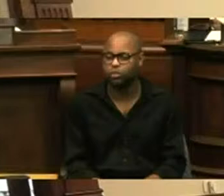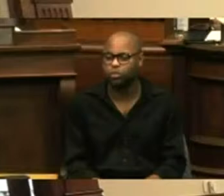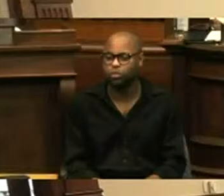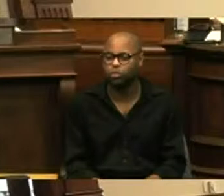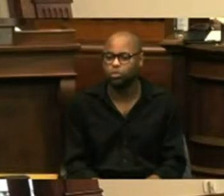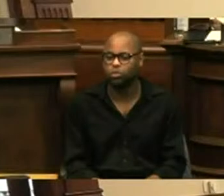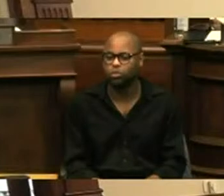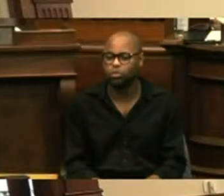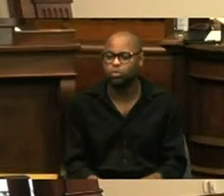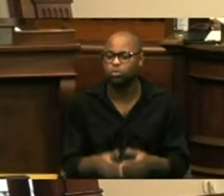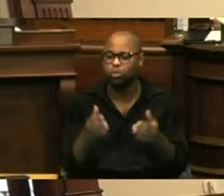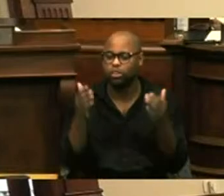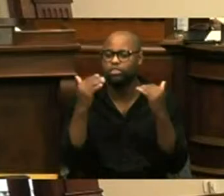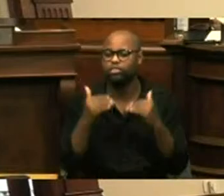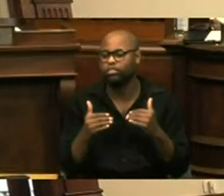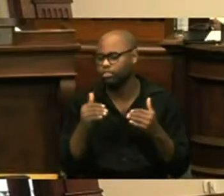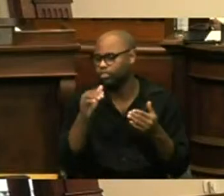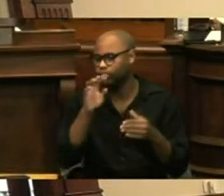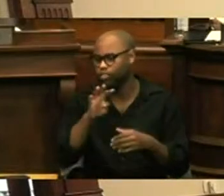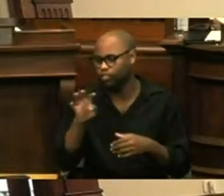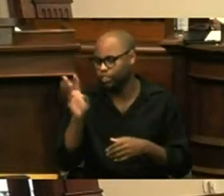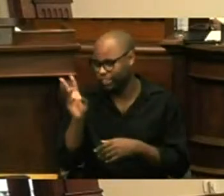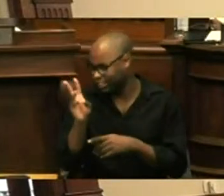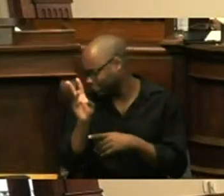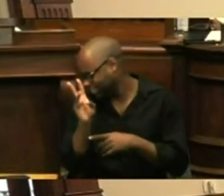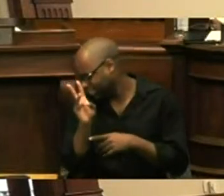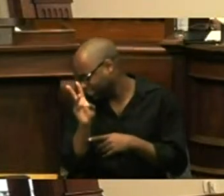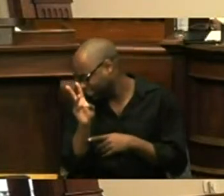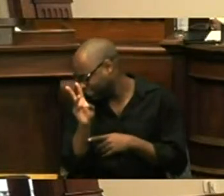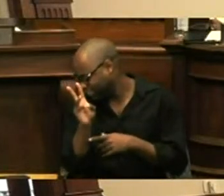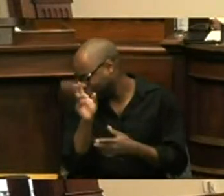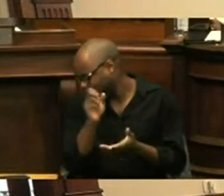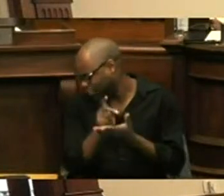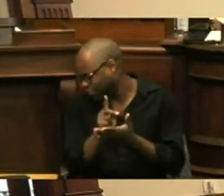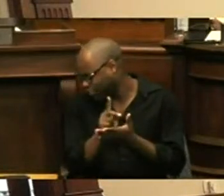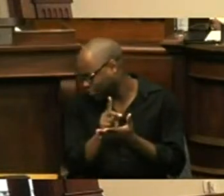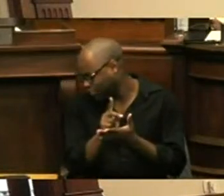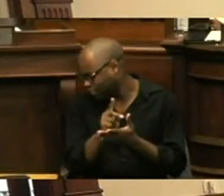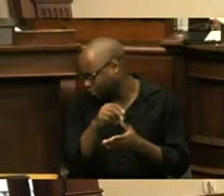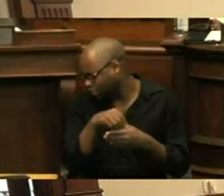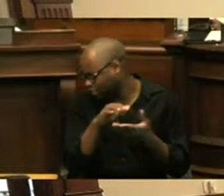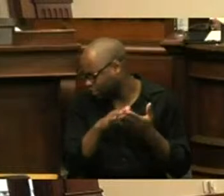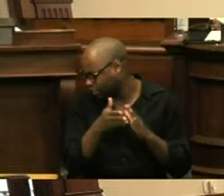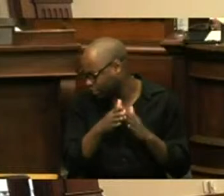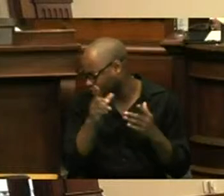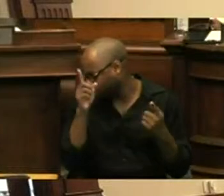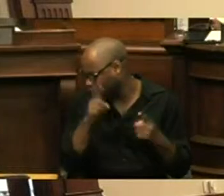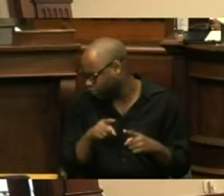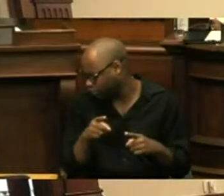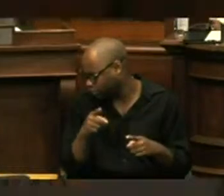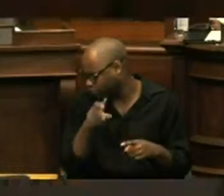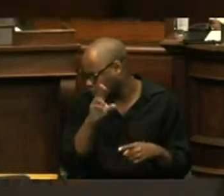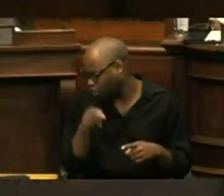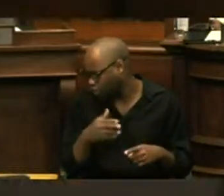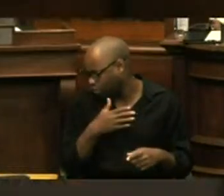I'm sorry I got distracted. Introductory number 446